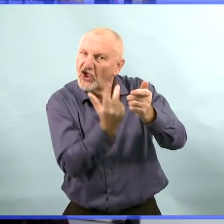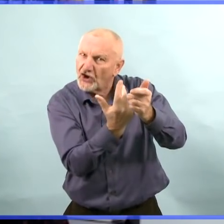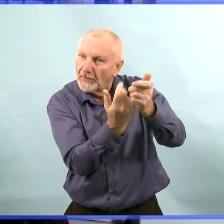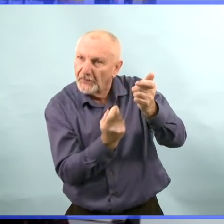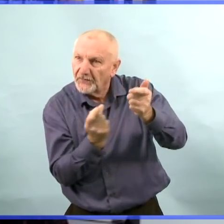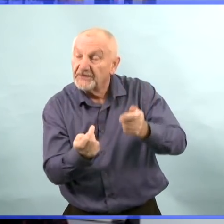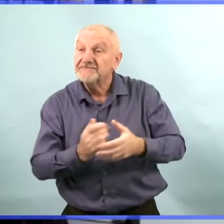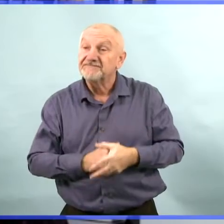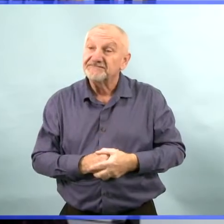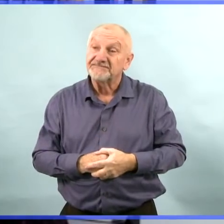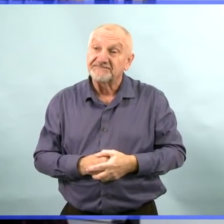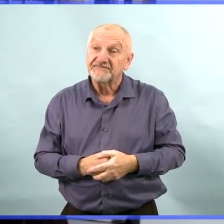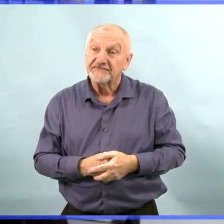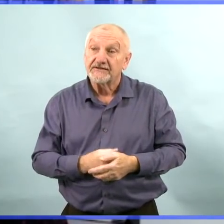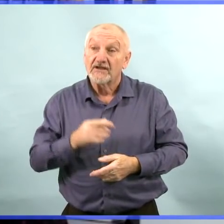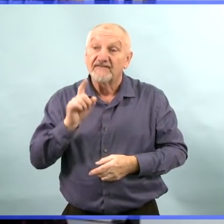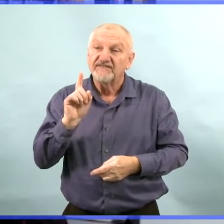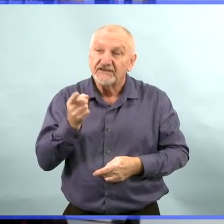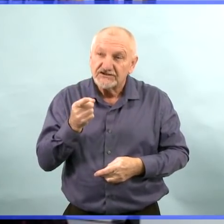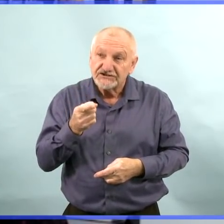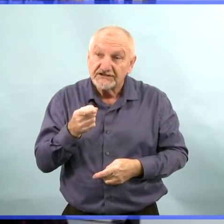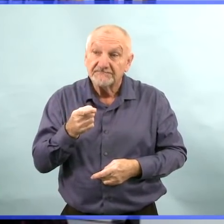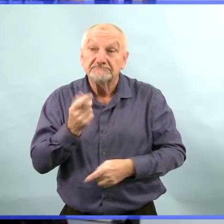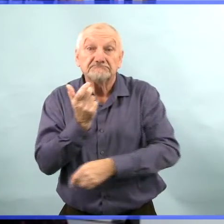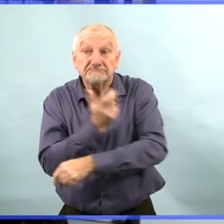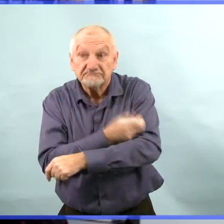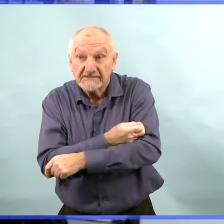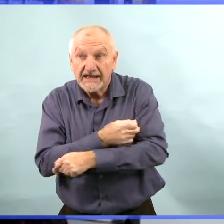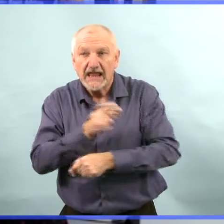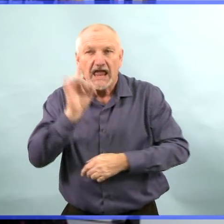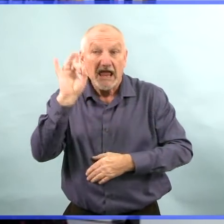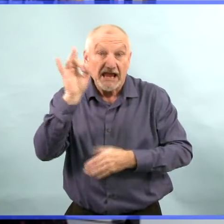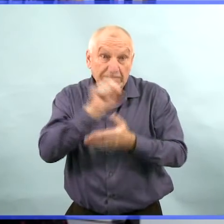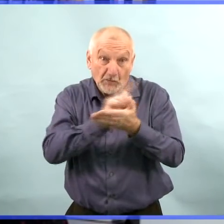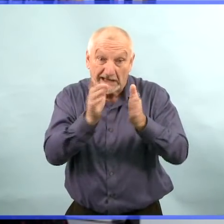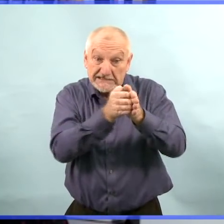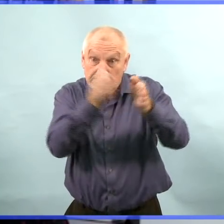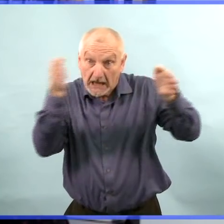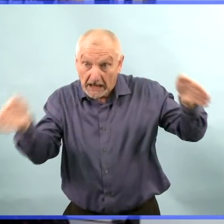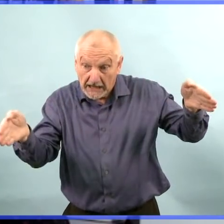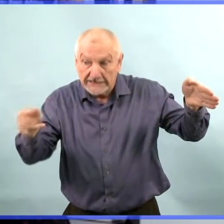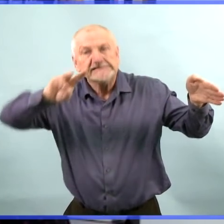with the only exception being children who live in first nations communities